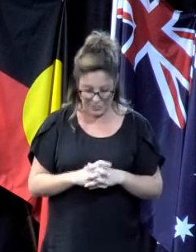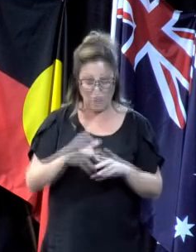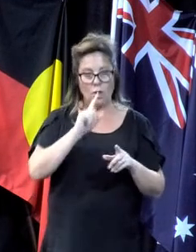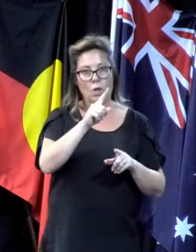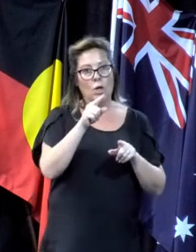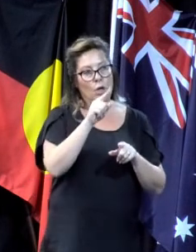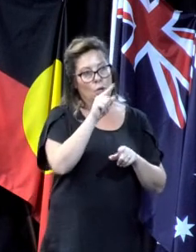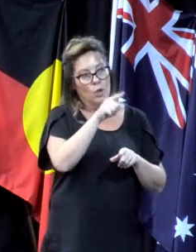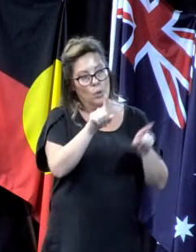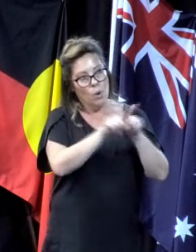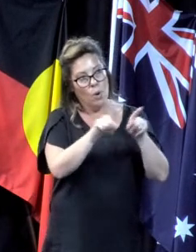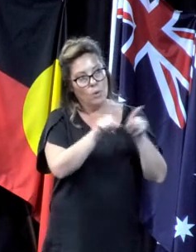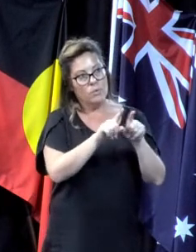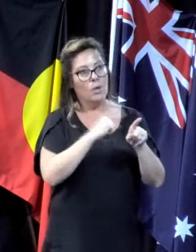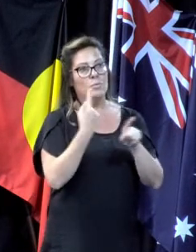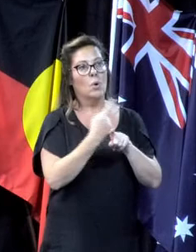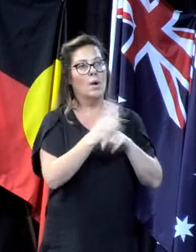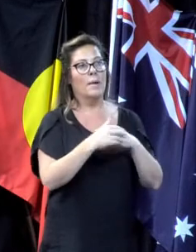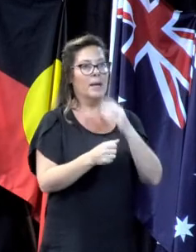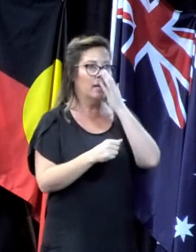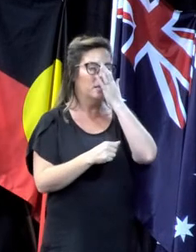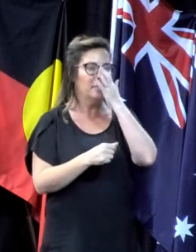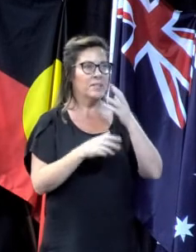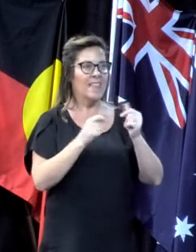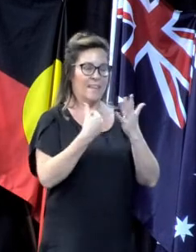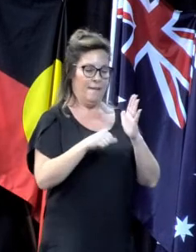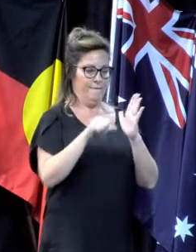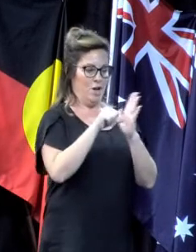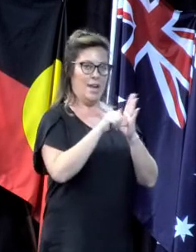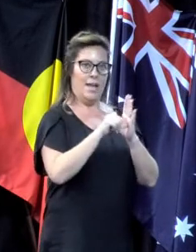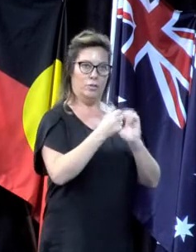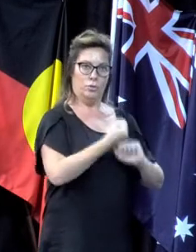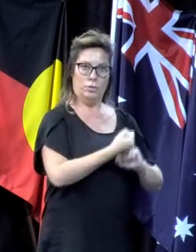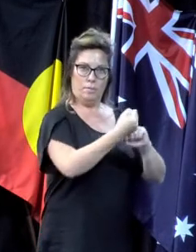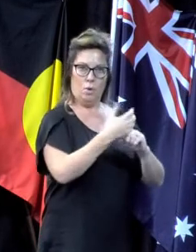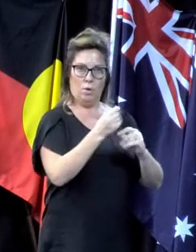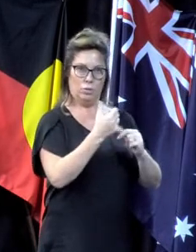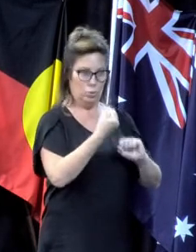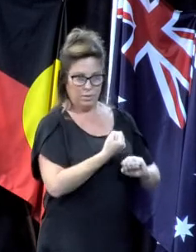professional learning for teachers who teach students with disability. Can you expand on that for me, please?